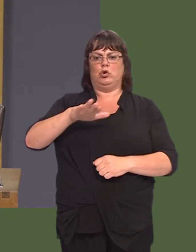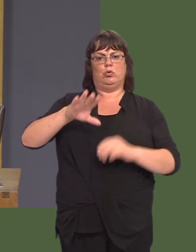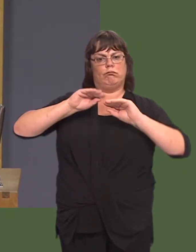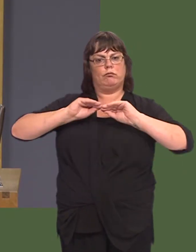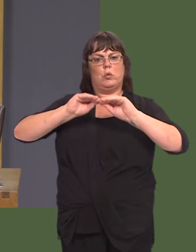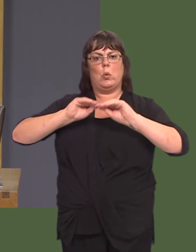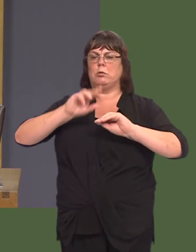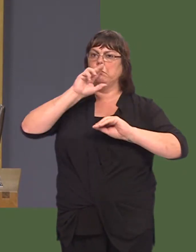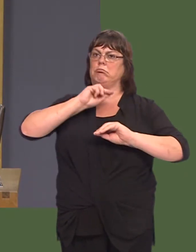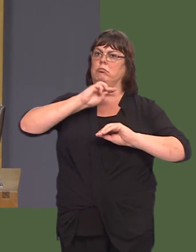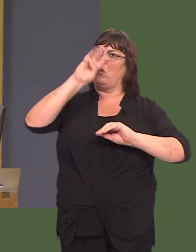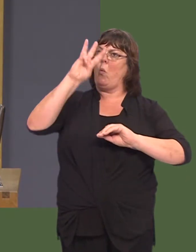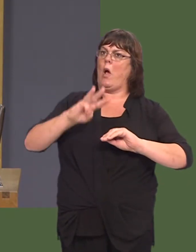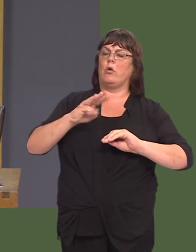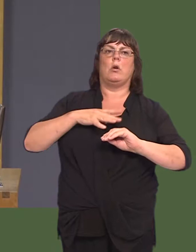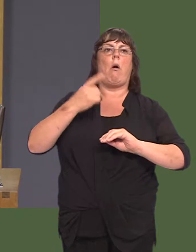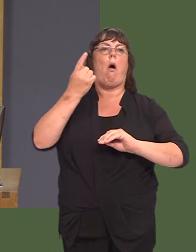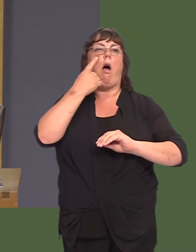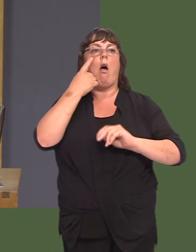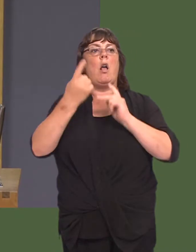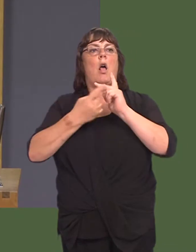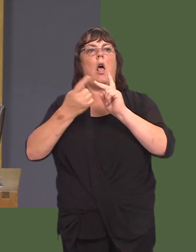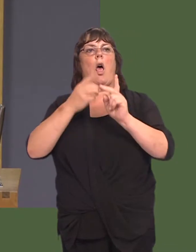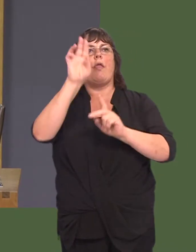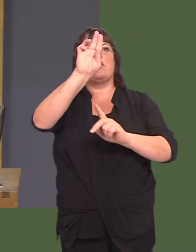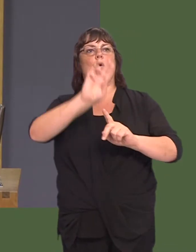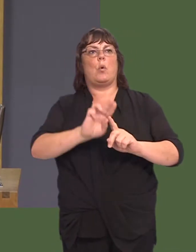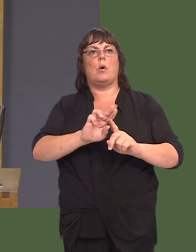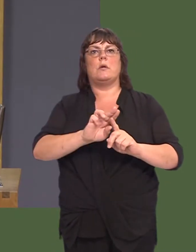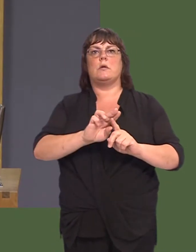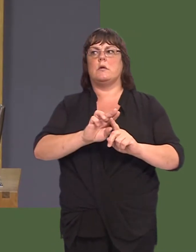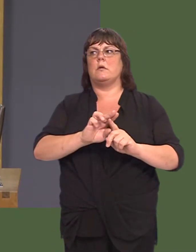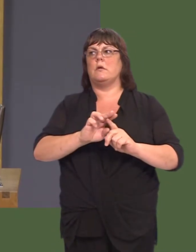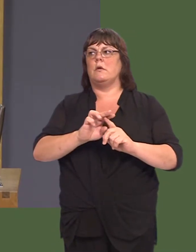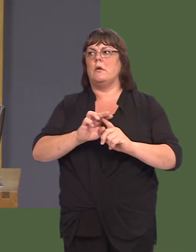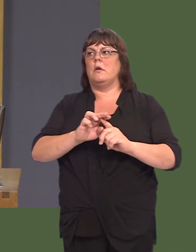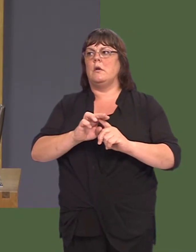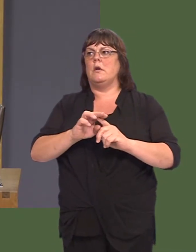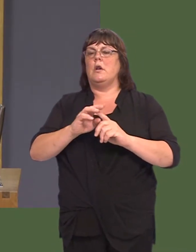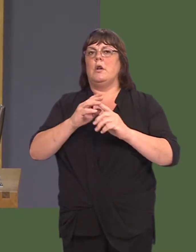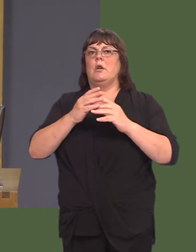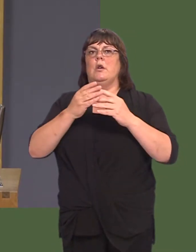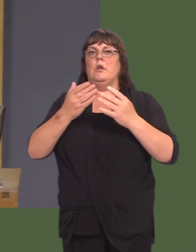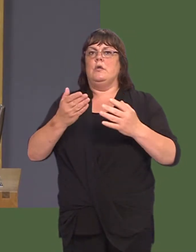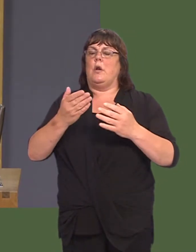medium of Welsh are now exploring other opportunities with the result that the school rolls have been falling to unsustainable levels.